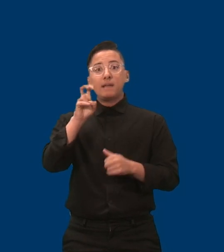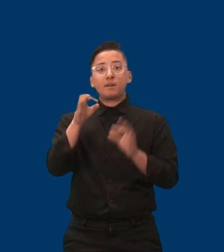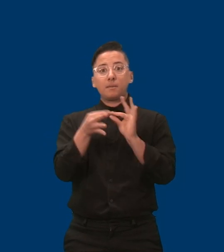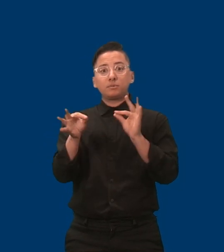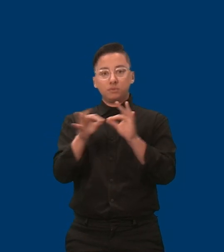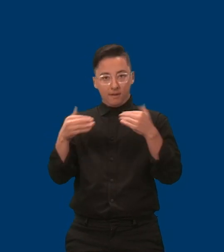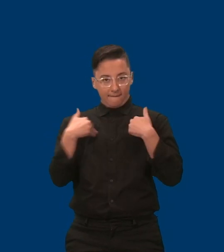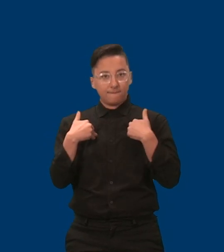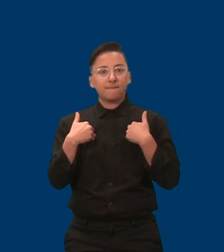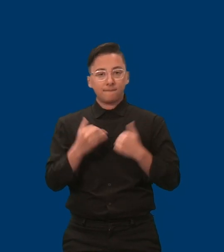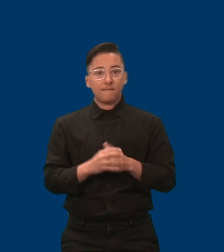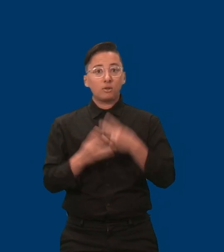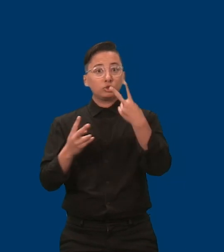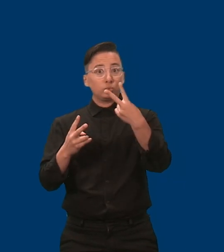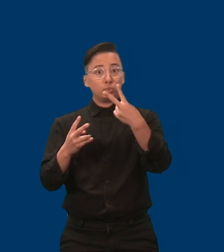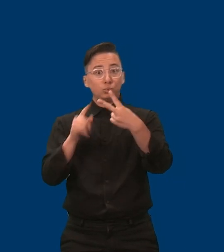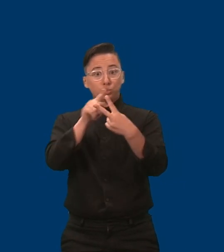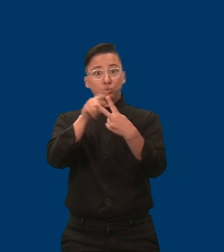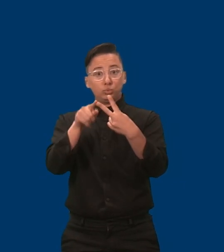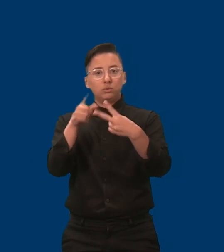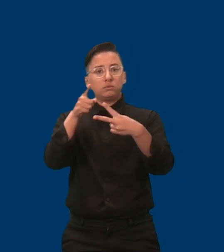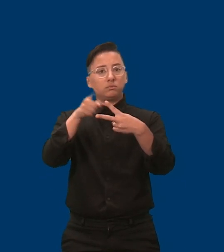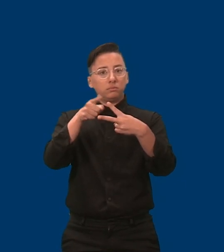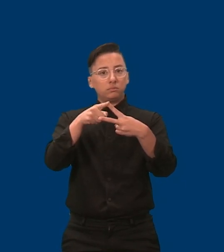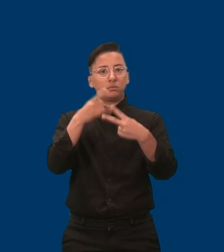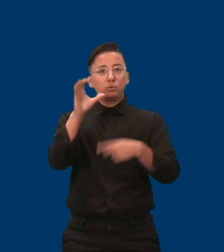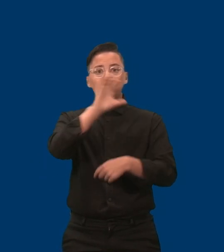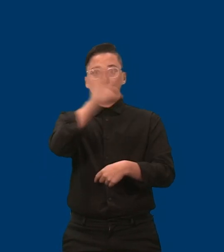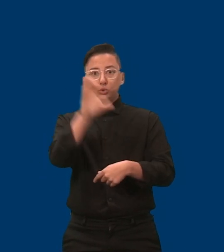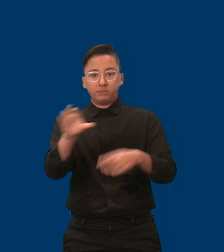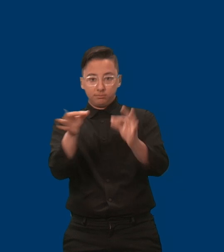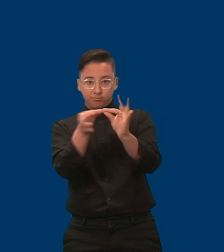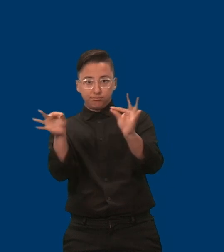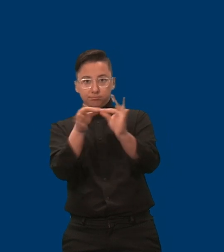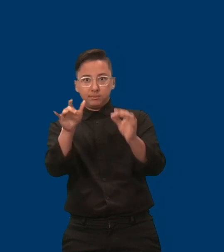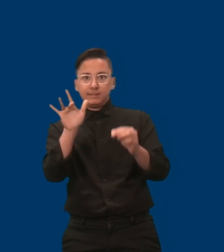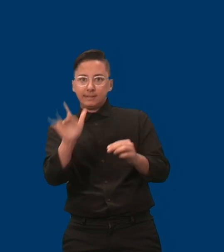in the Zoom platform, and as a separate StreamText link.